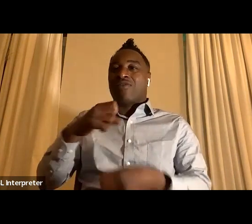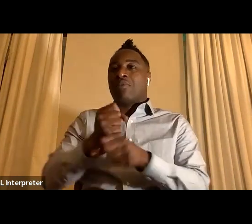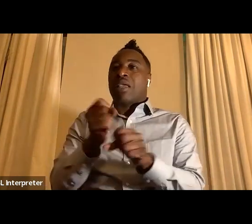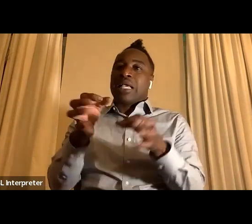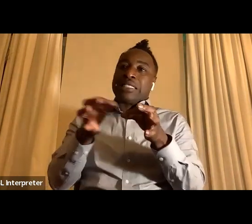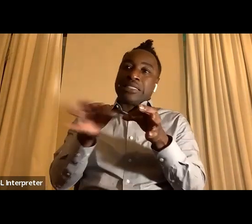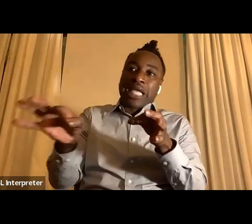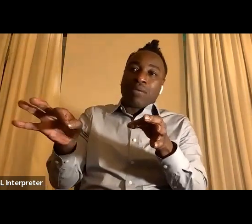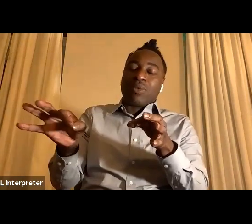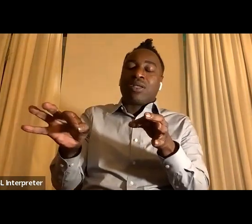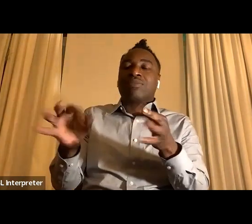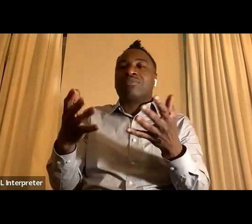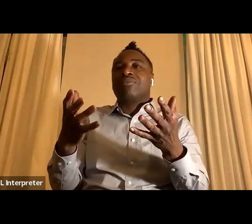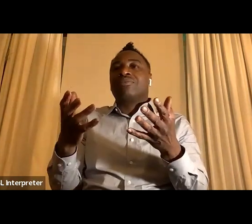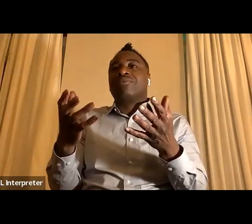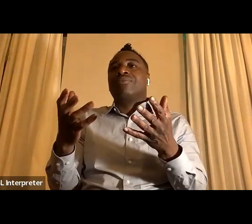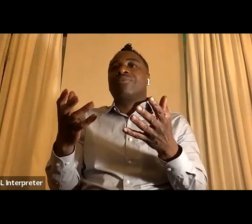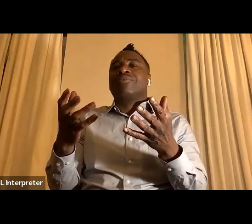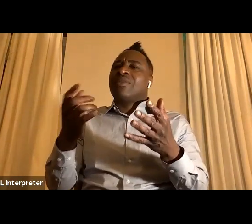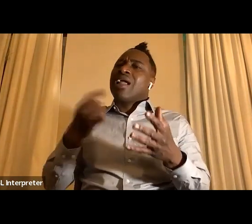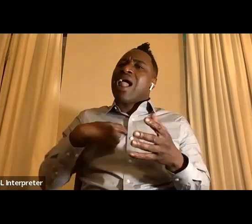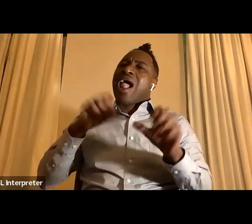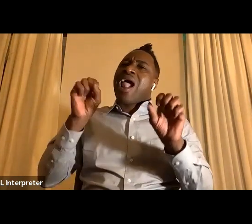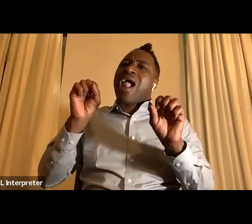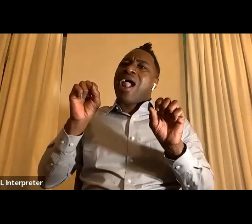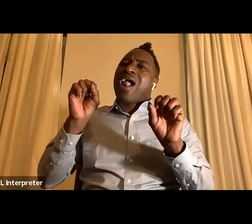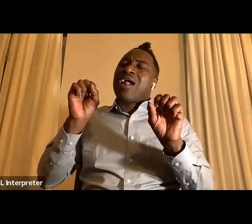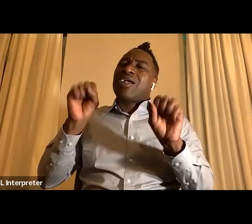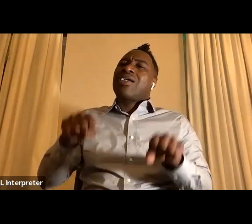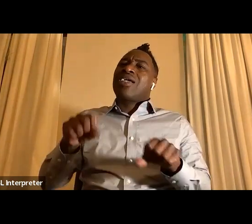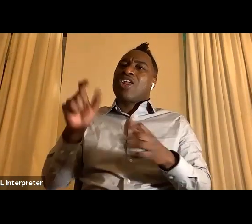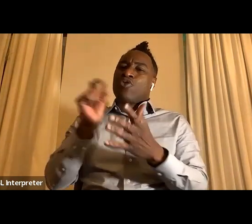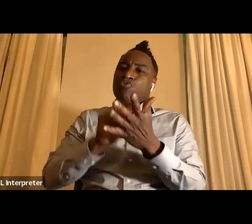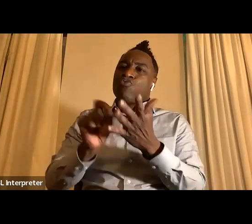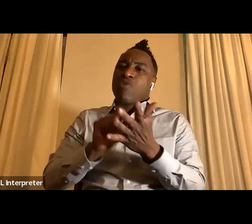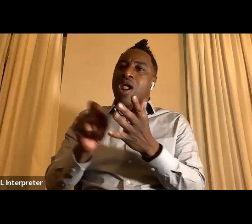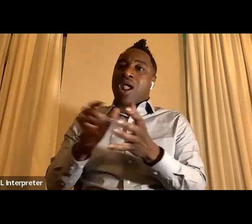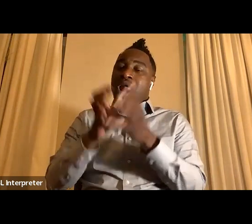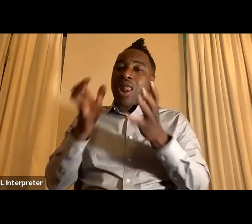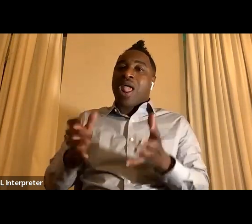difficult, like I can write, I can I can, I can write and that's and satellites. But it's hard to